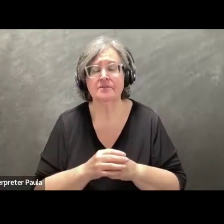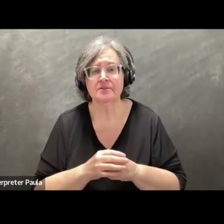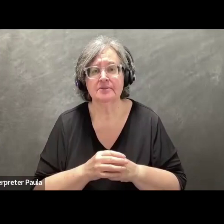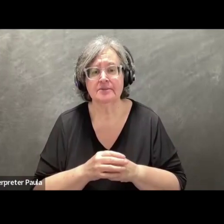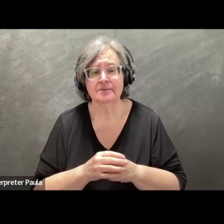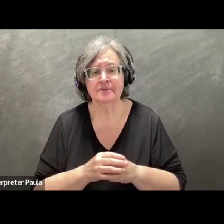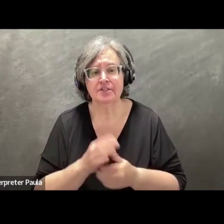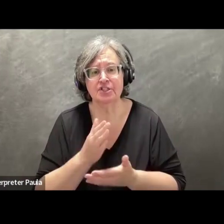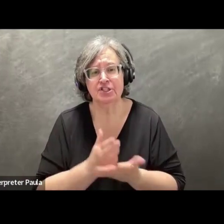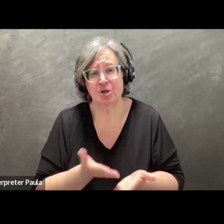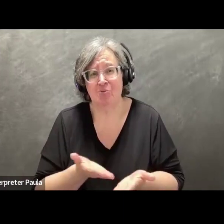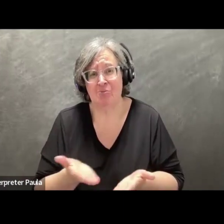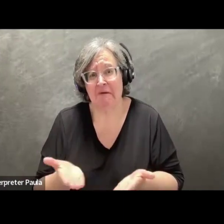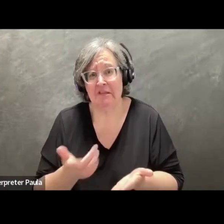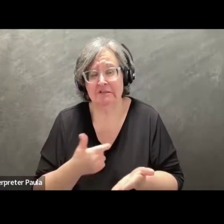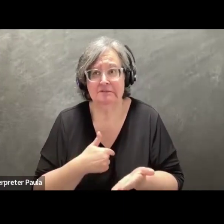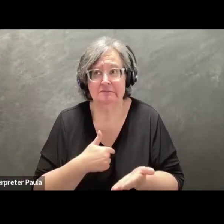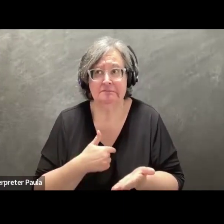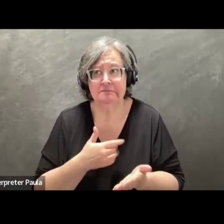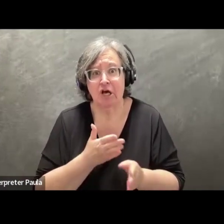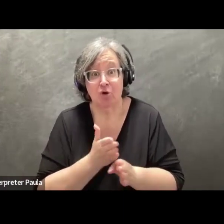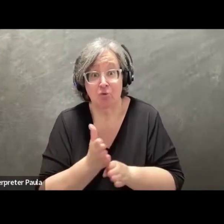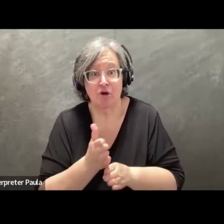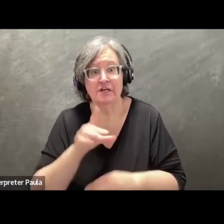areas that I've worked in, I've worked in the DEI area, I've